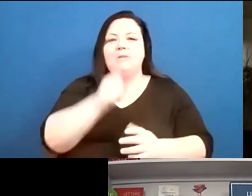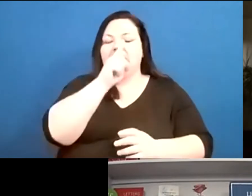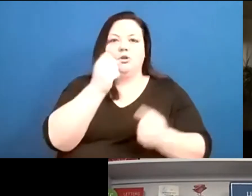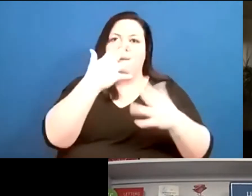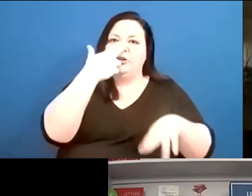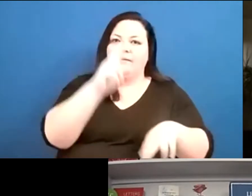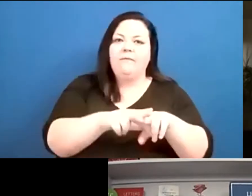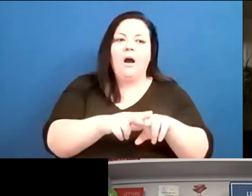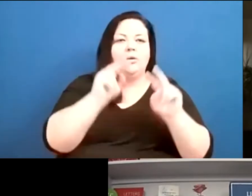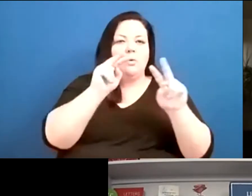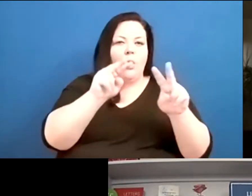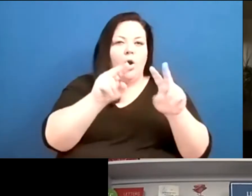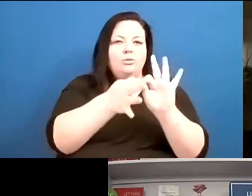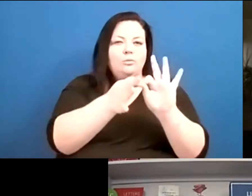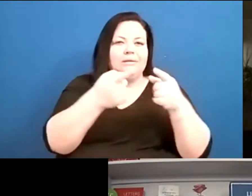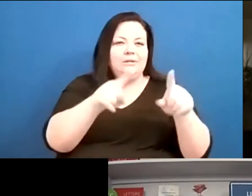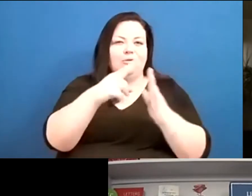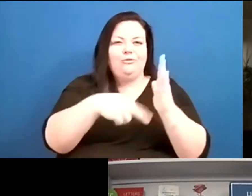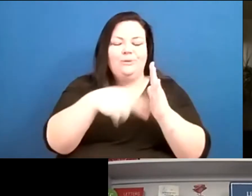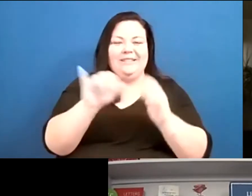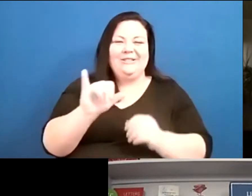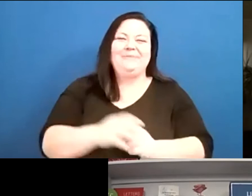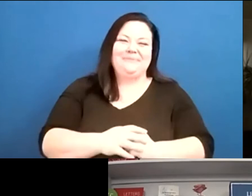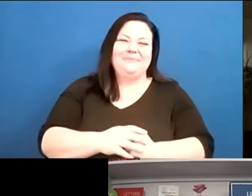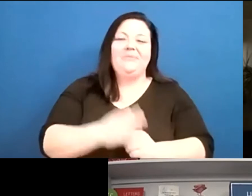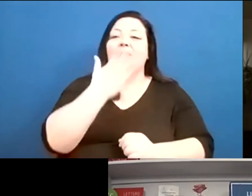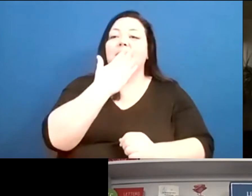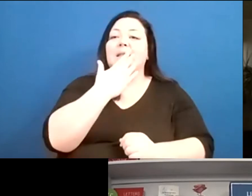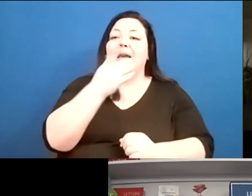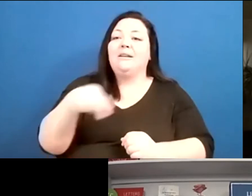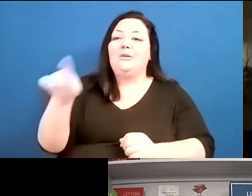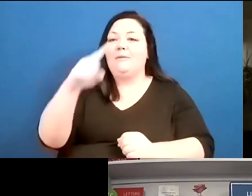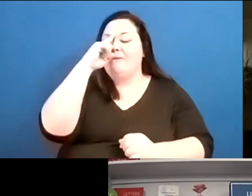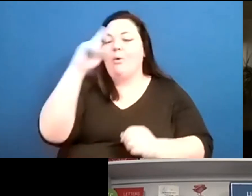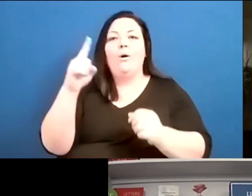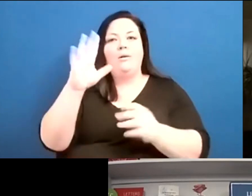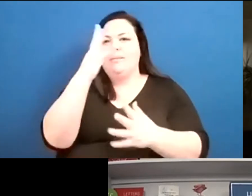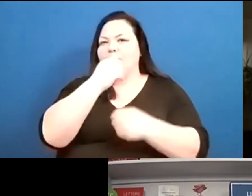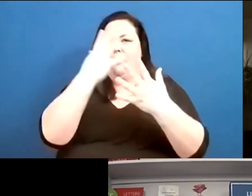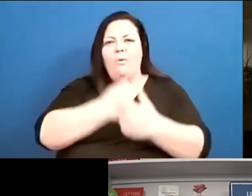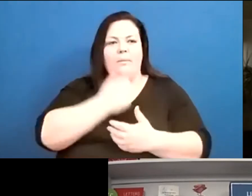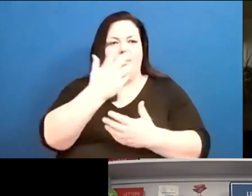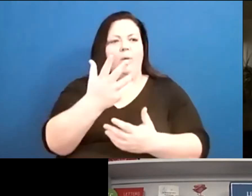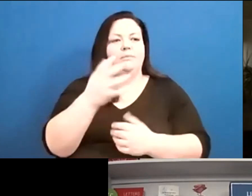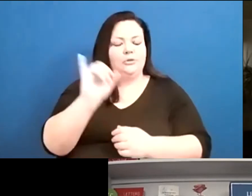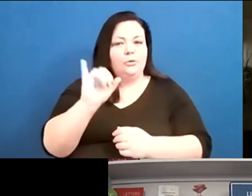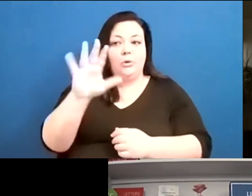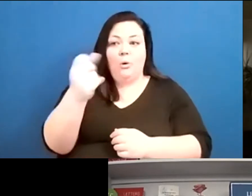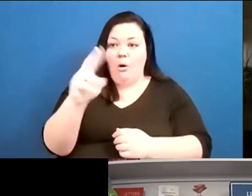watch you during the reading as well, so thanks to everybody for sharing those beautiful poems too, both of your own and, um, from